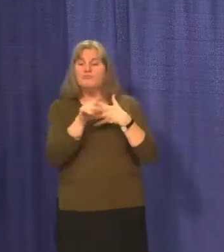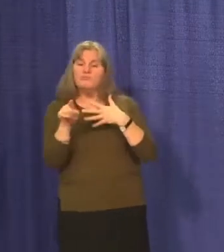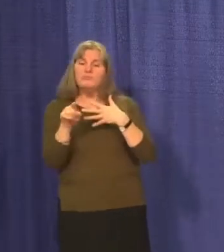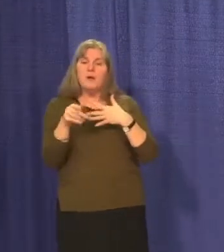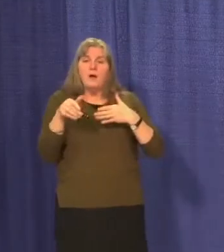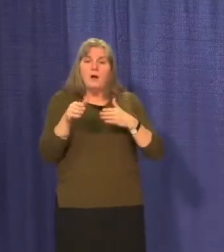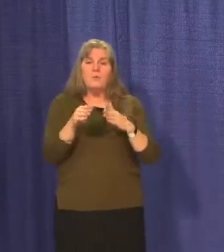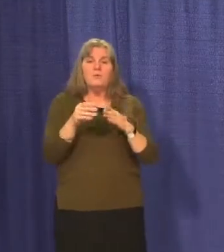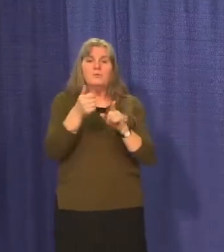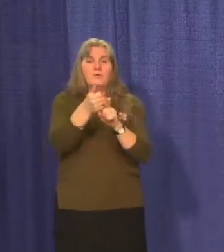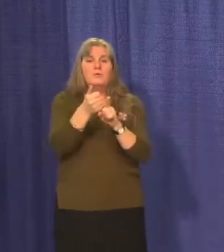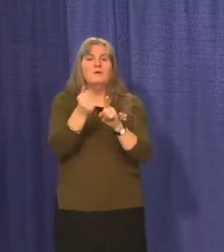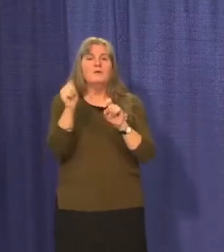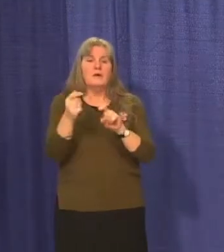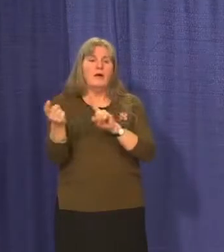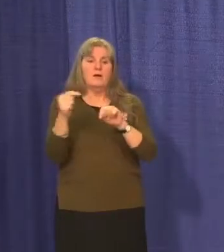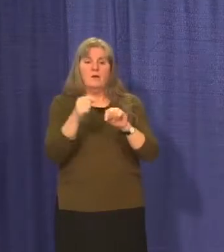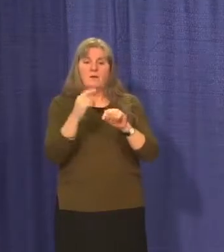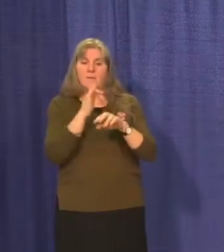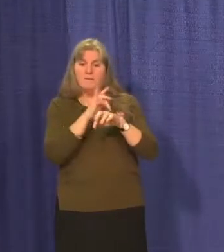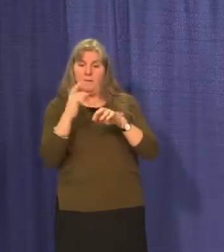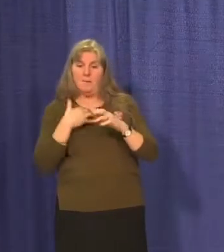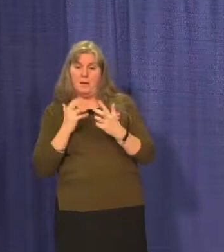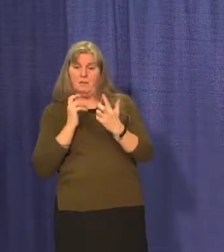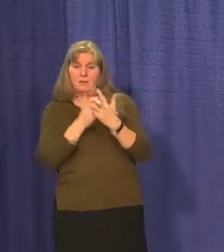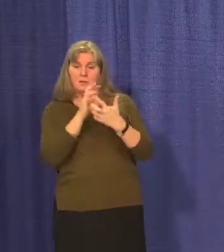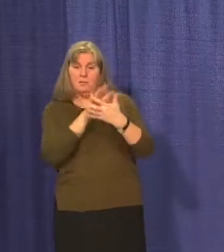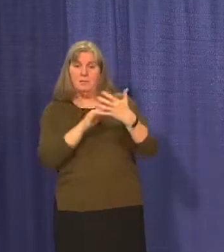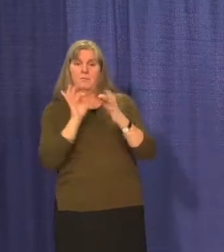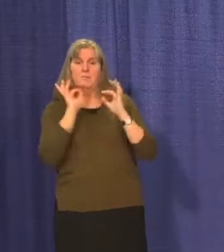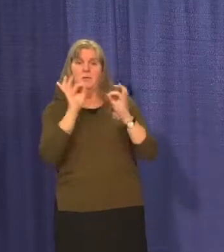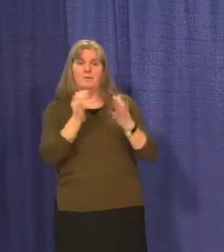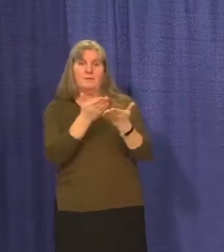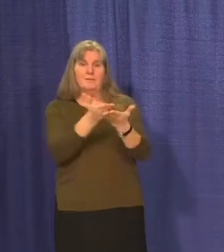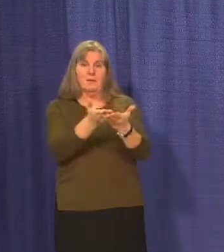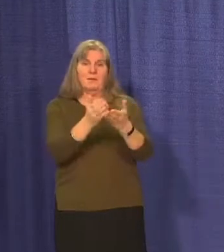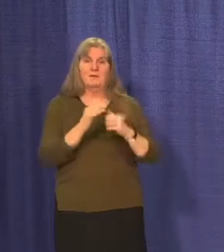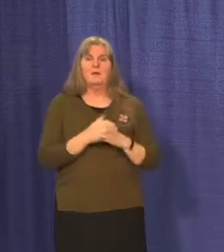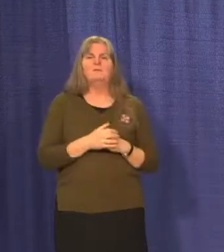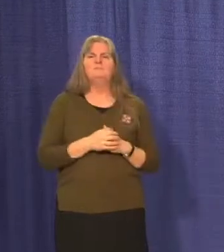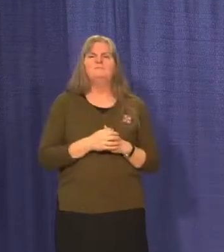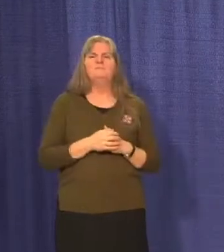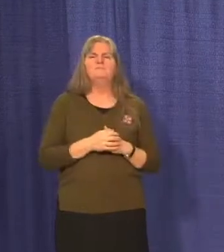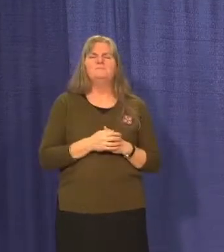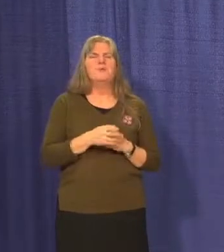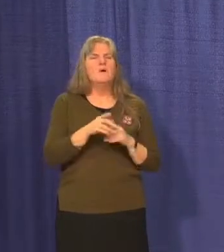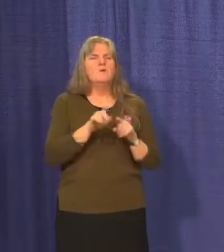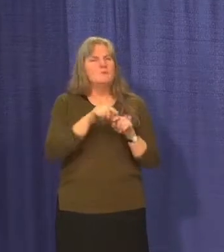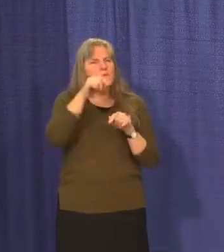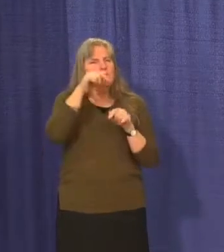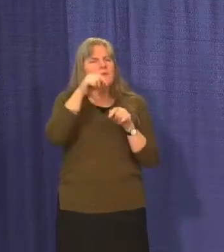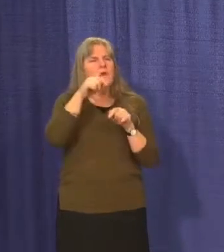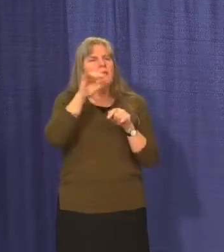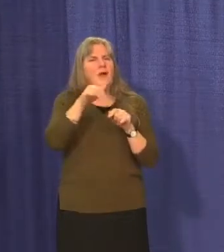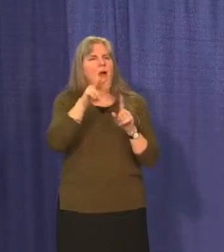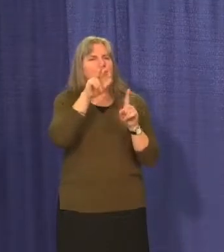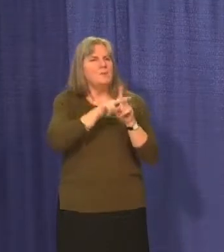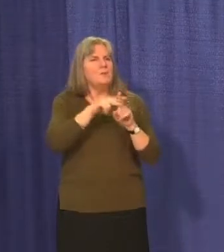accessibility by providing choice and the opportunity for people to come when they are able to do so. Quick reminder on the use of the